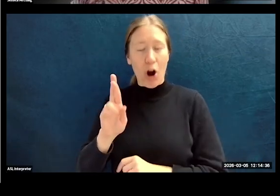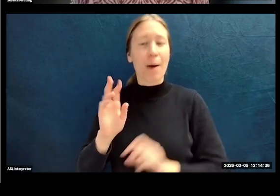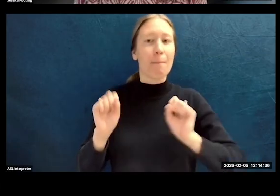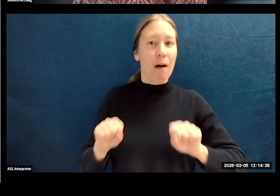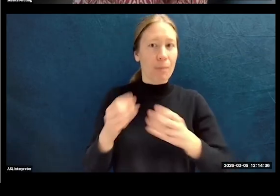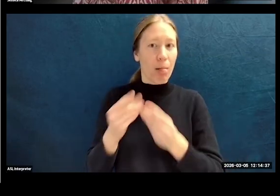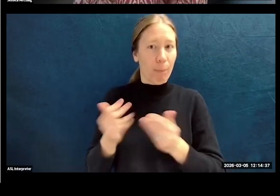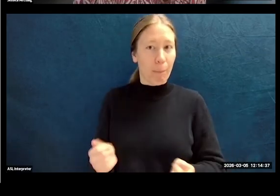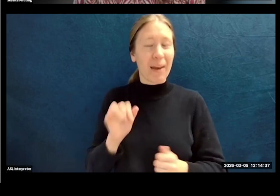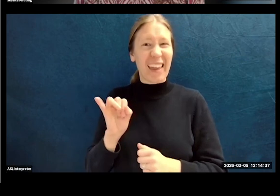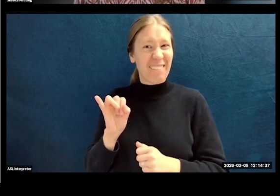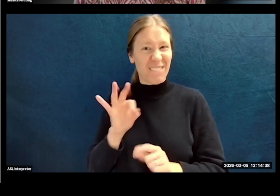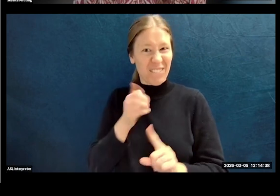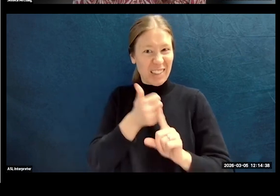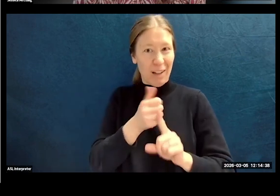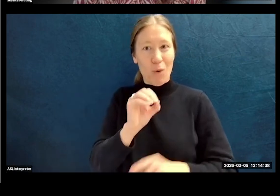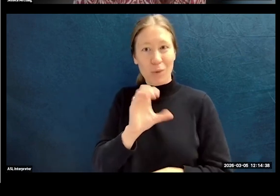So, I'm going to share my screen.